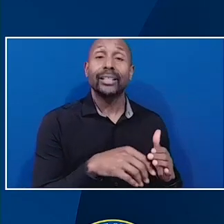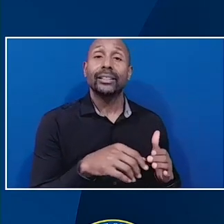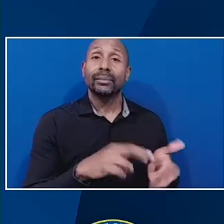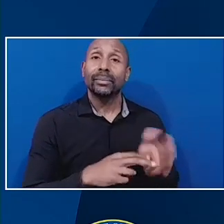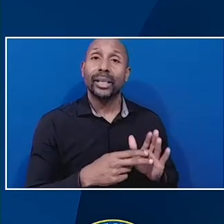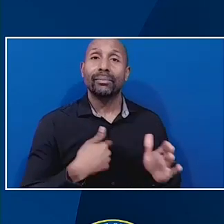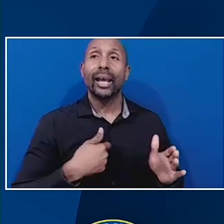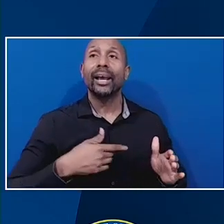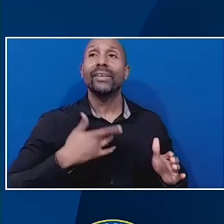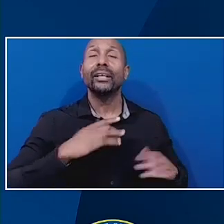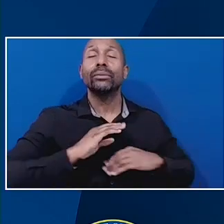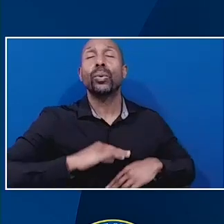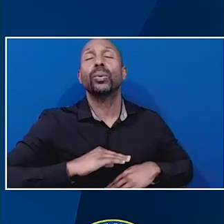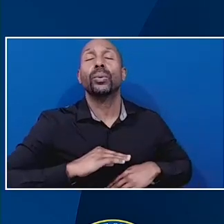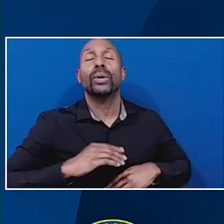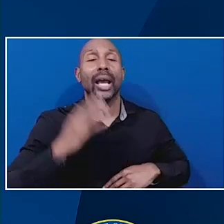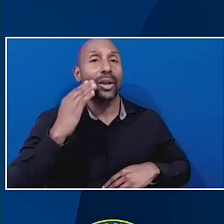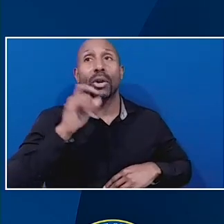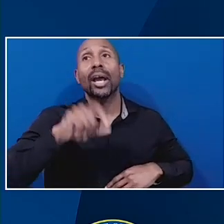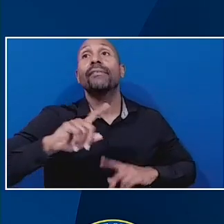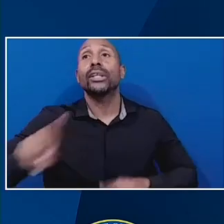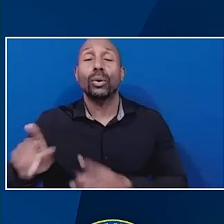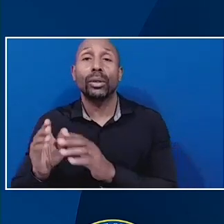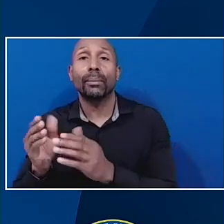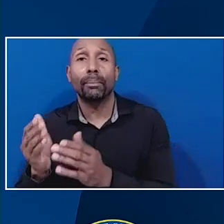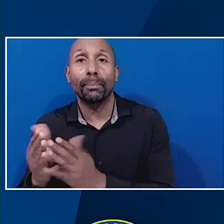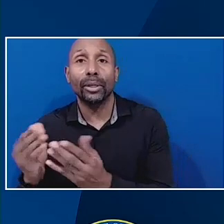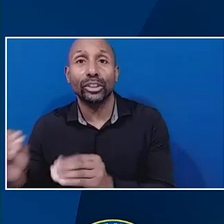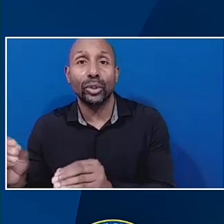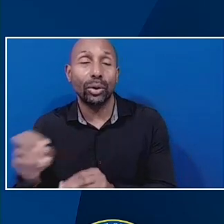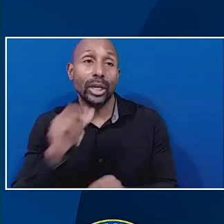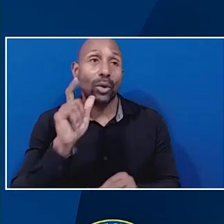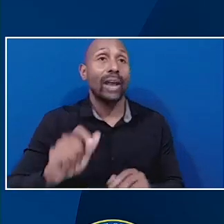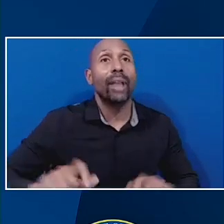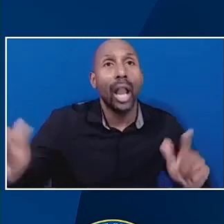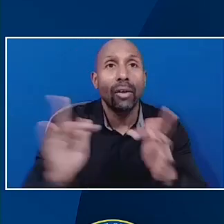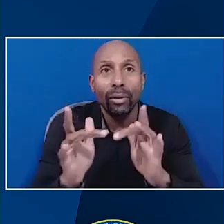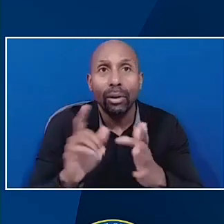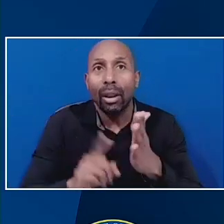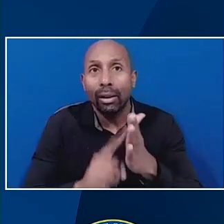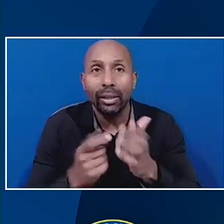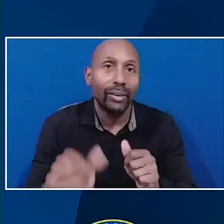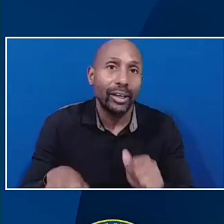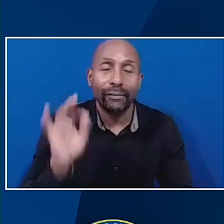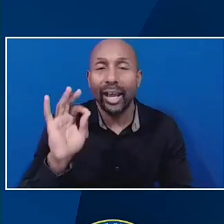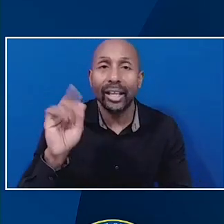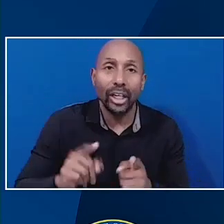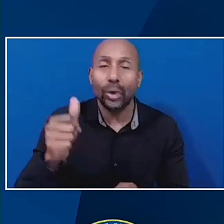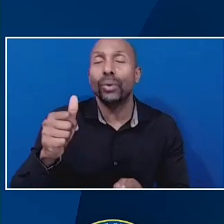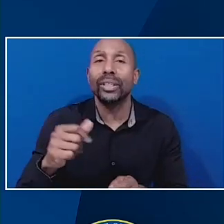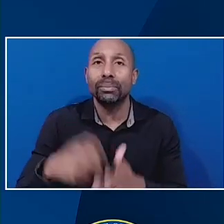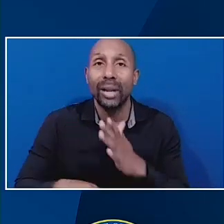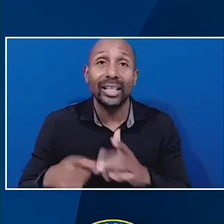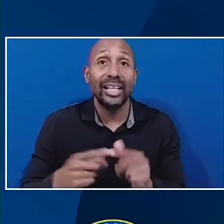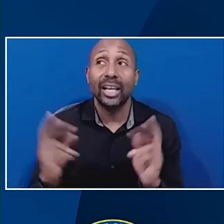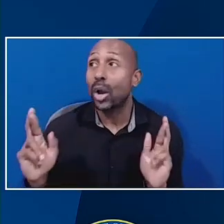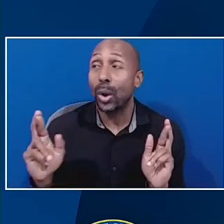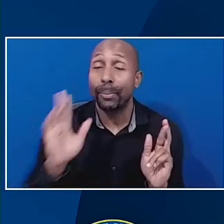that I don't have to go to the bookstore or shop around online trying to find the lowest price, and then hope they arrive in time for my class start.